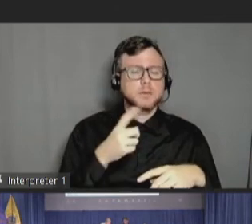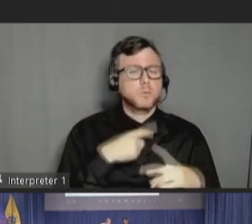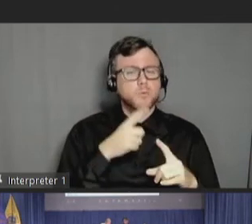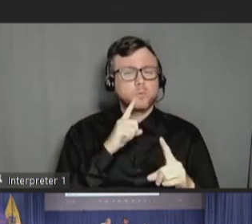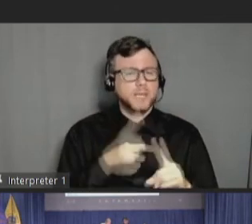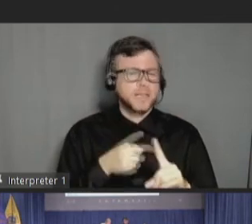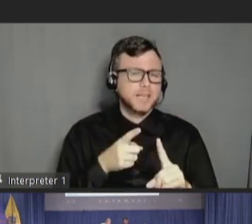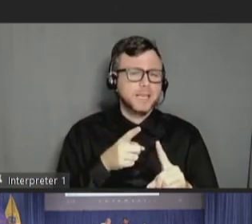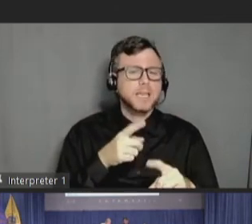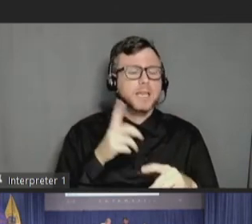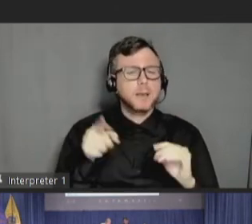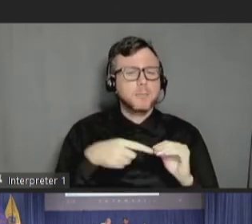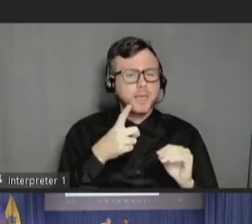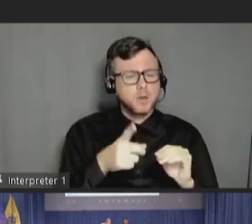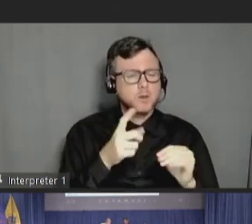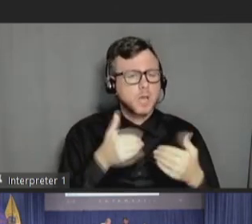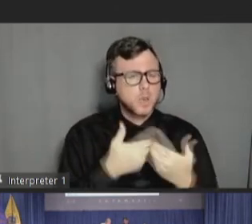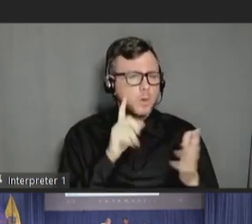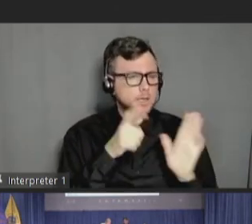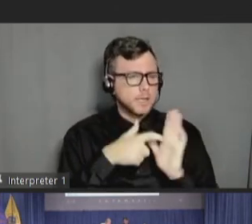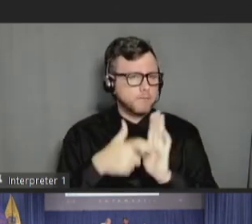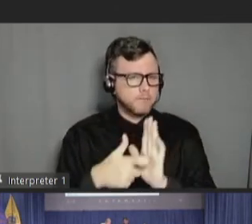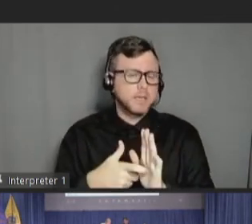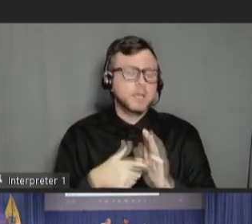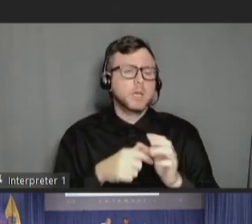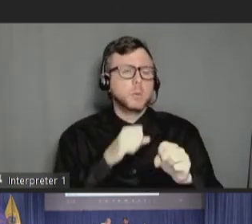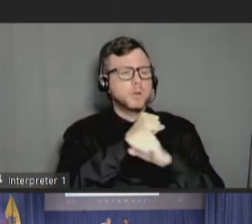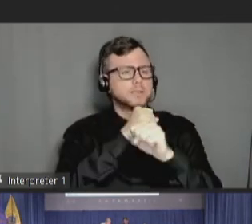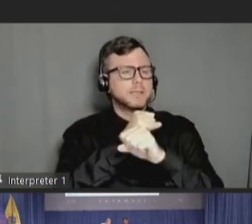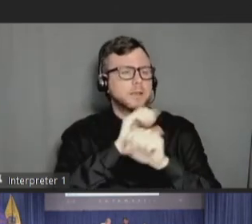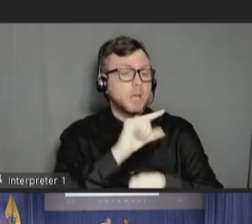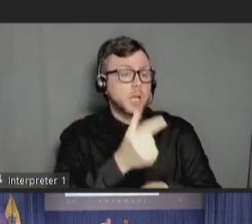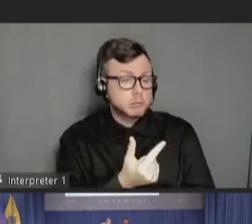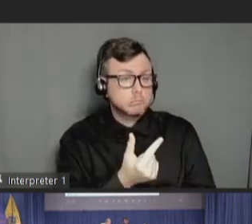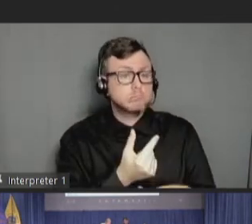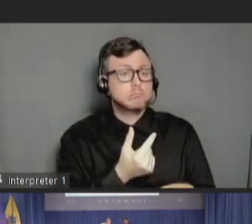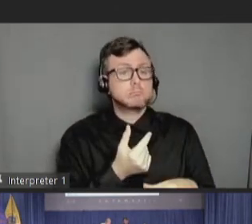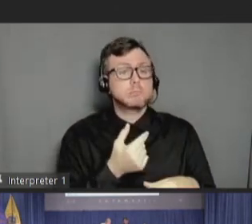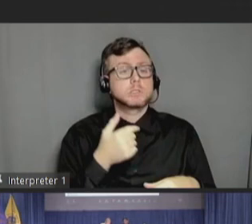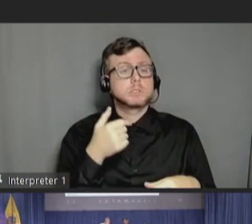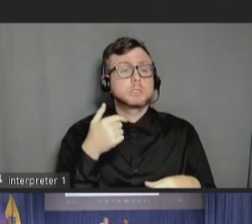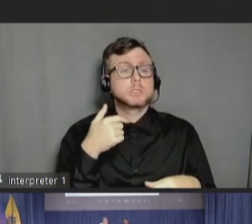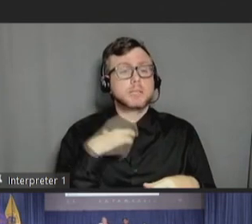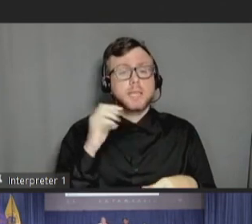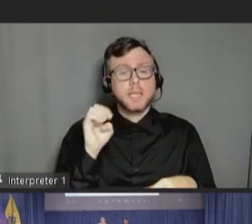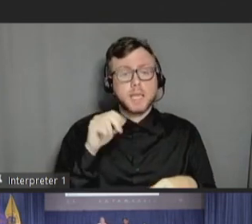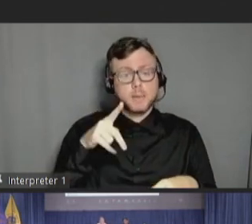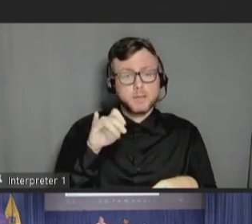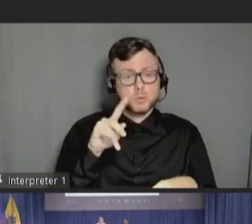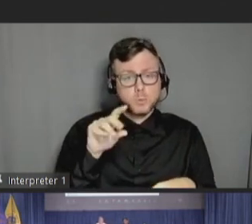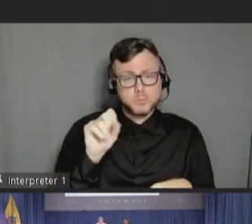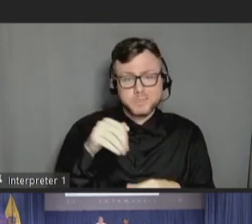we need to identify protective antigens. What are the epitopes within these antigens that are